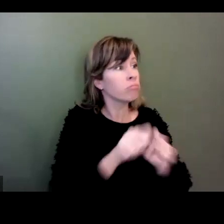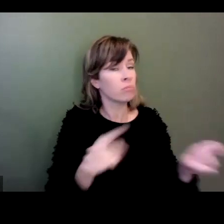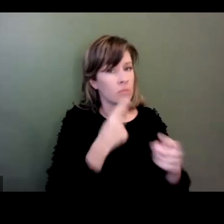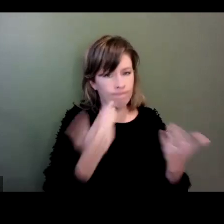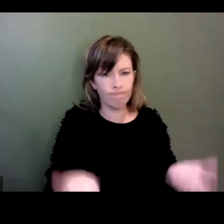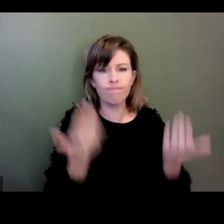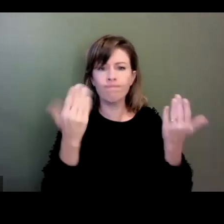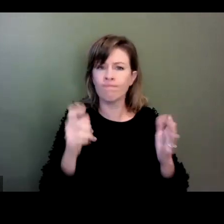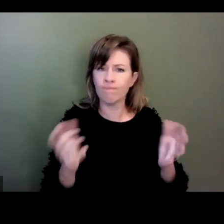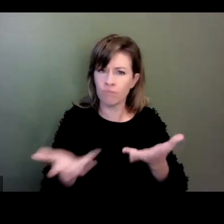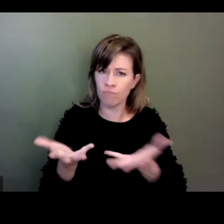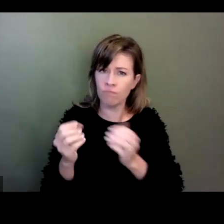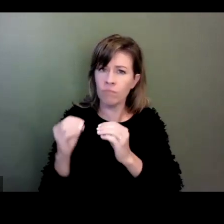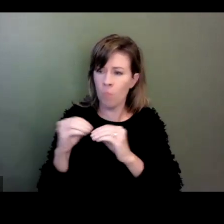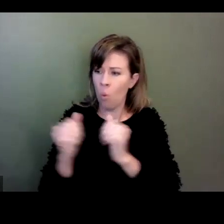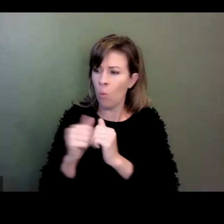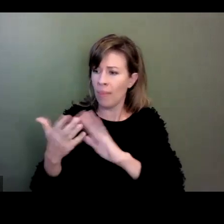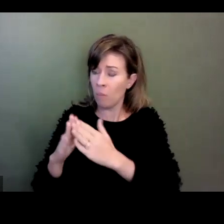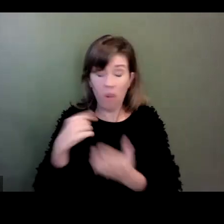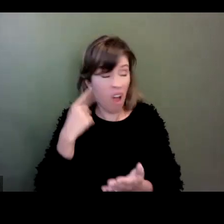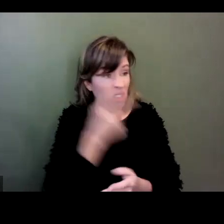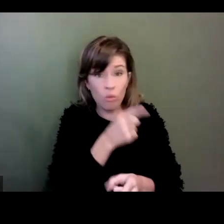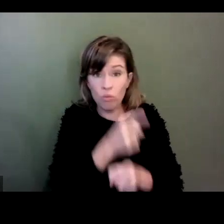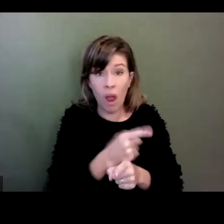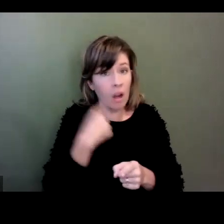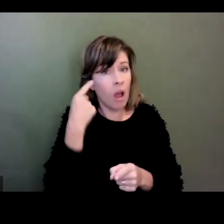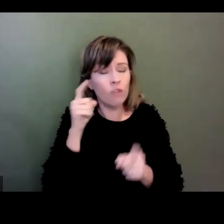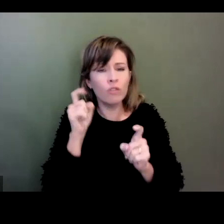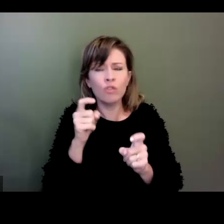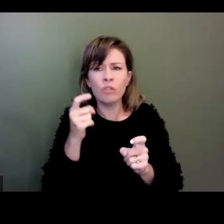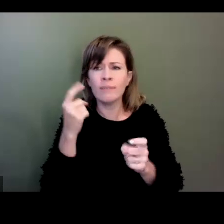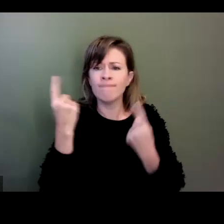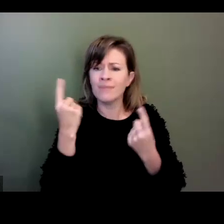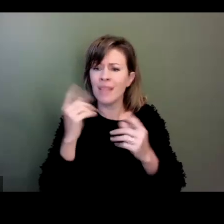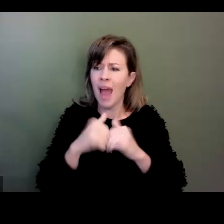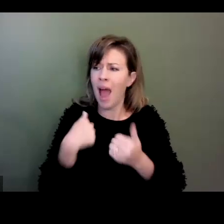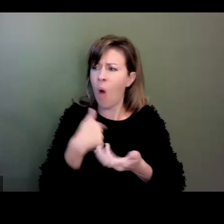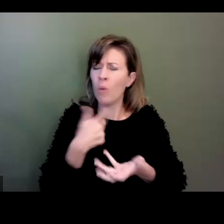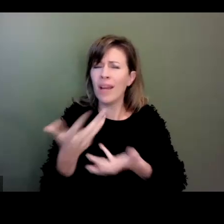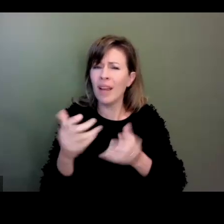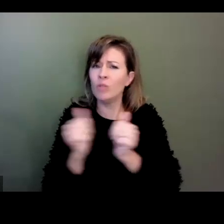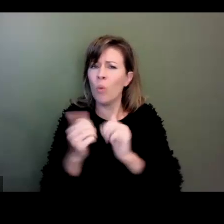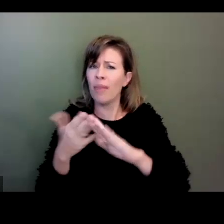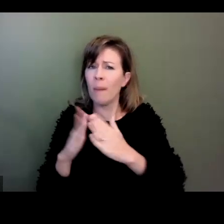calls out there now saying we need to be talking more to the community. I think they're right. If we're saying we need more diverse groups, we need to be engaging with